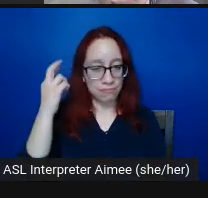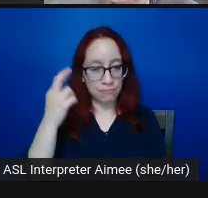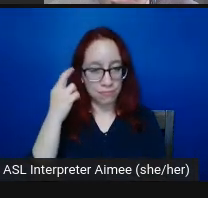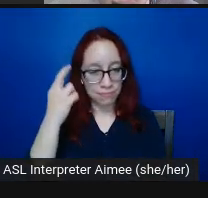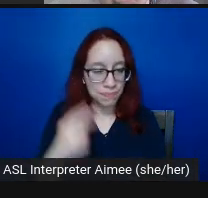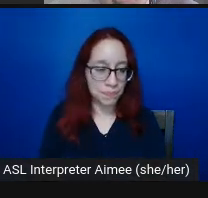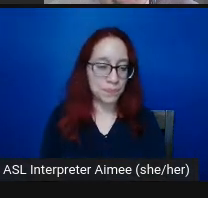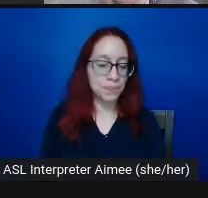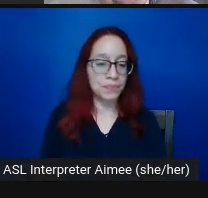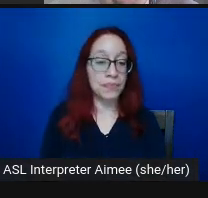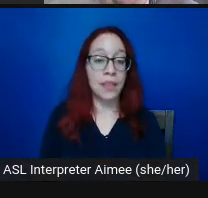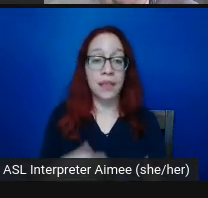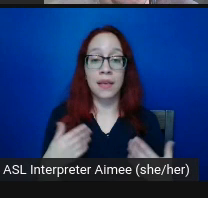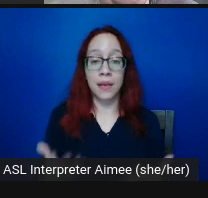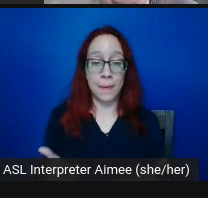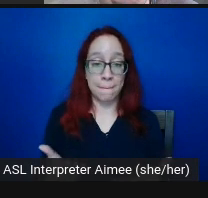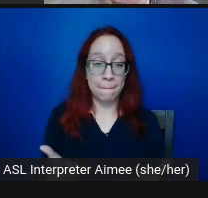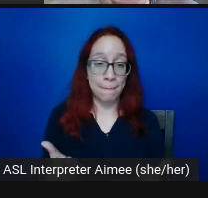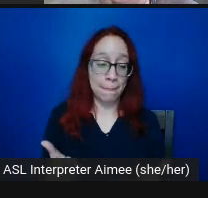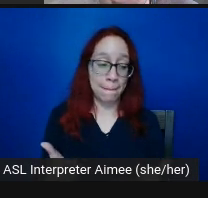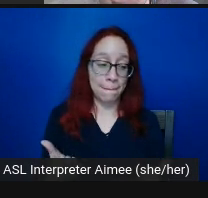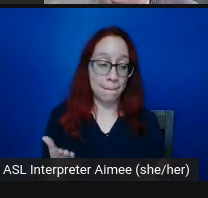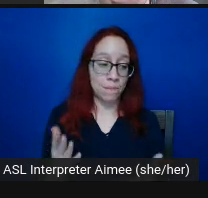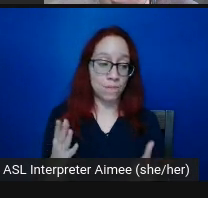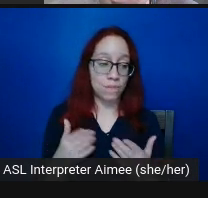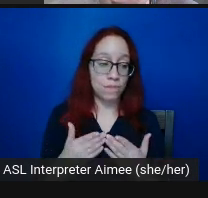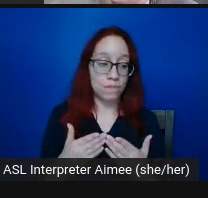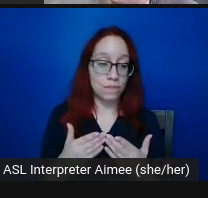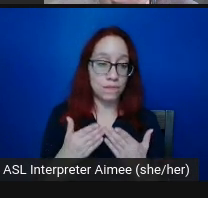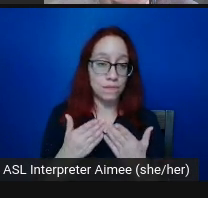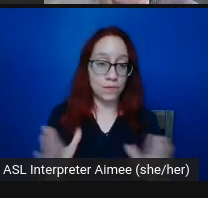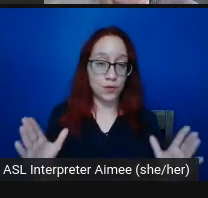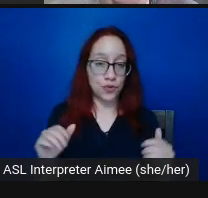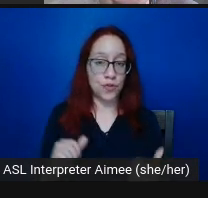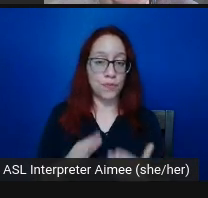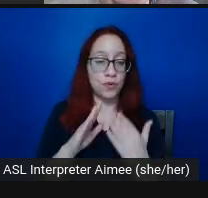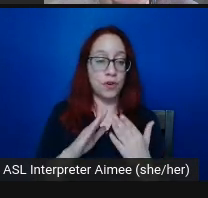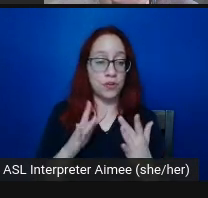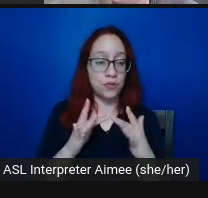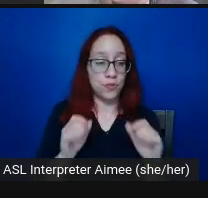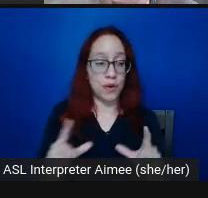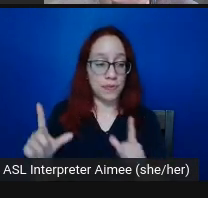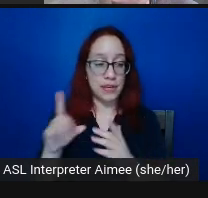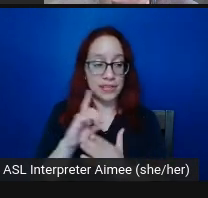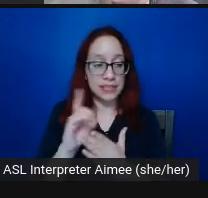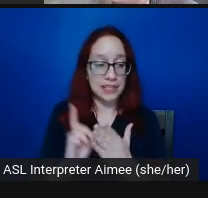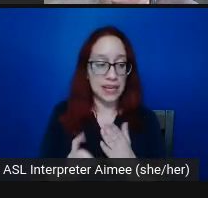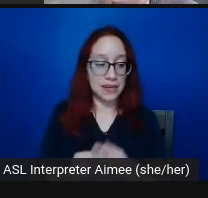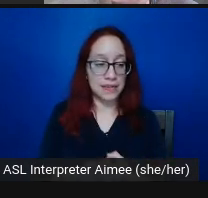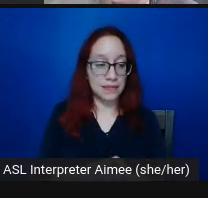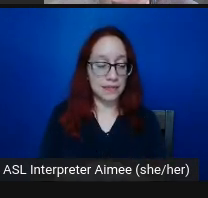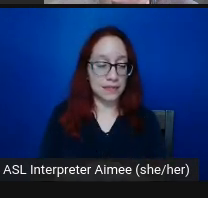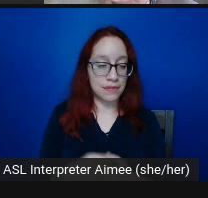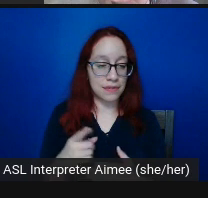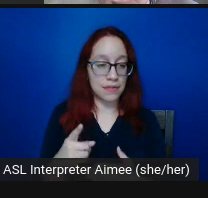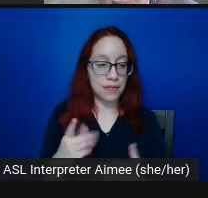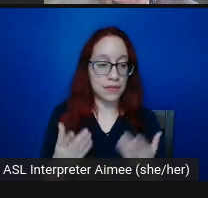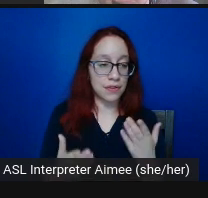That being said, let's talk about the generalized approach to website design. This is probably the second biggest piece.